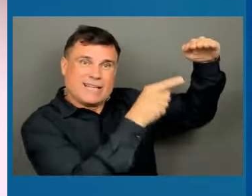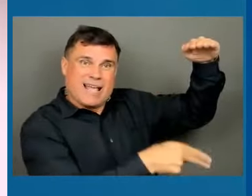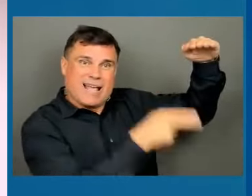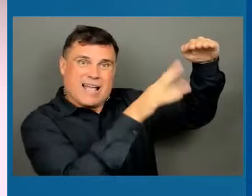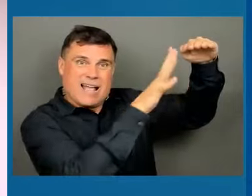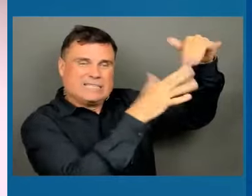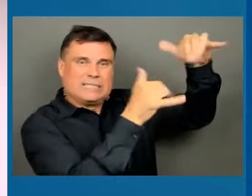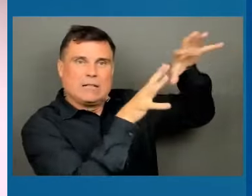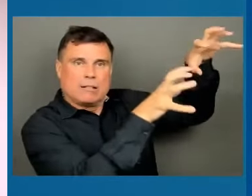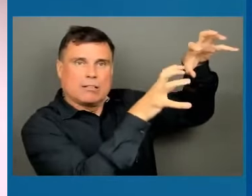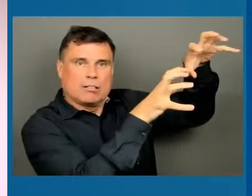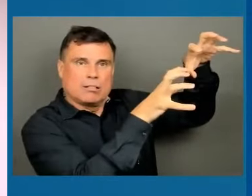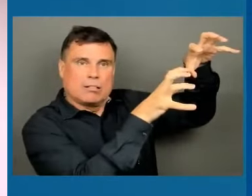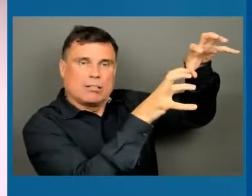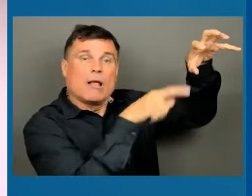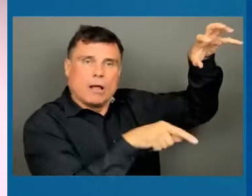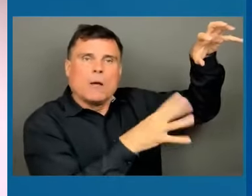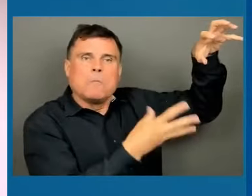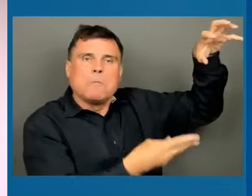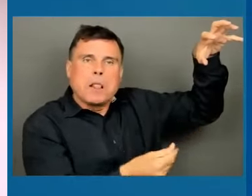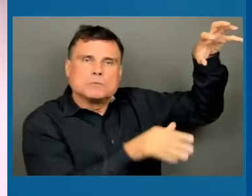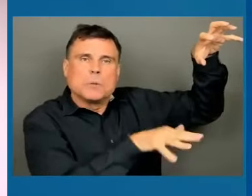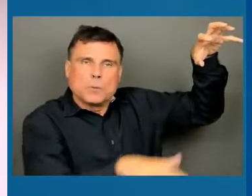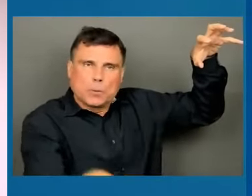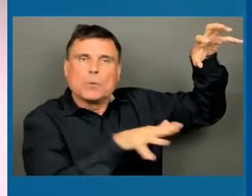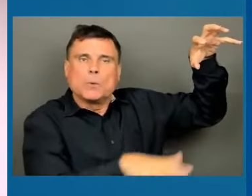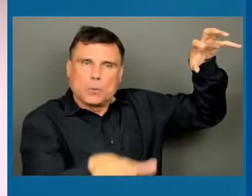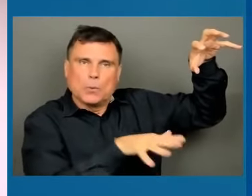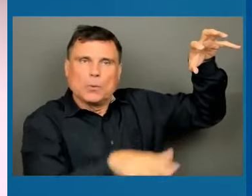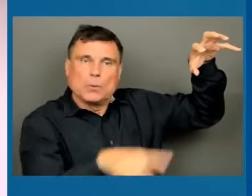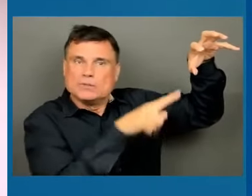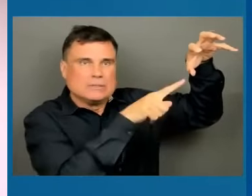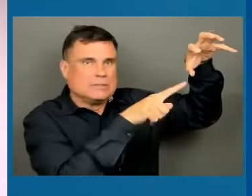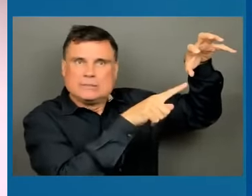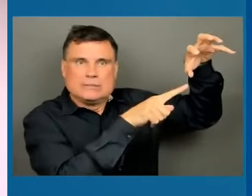areas around for example the